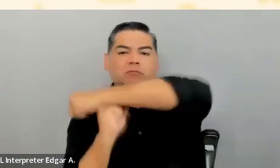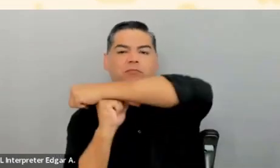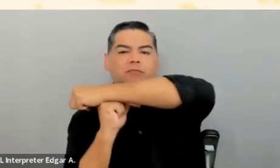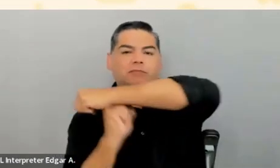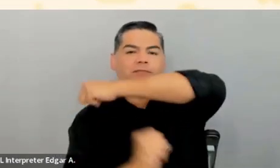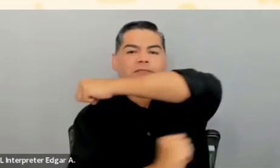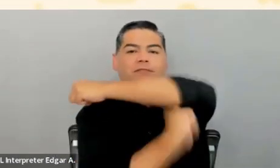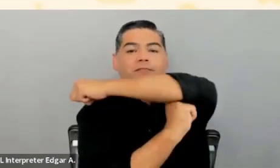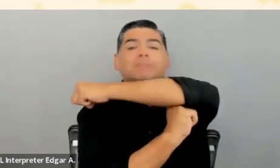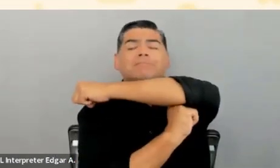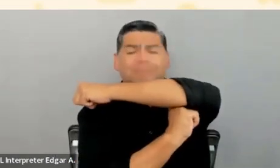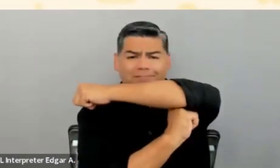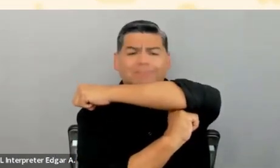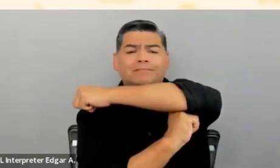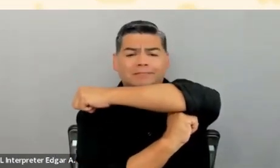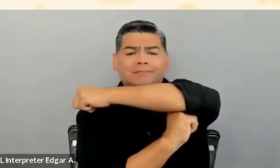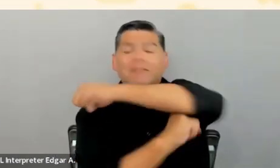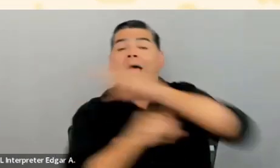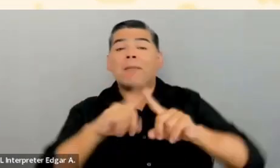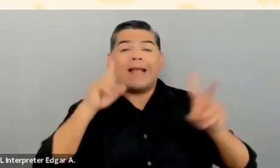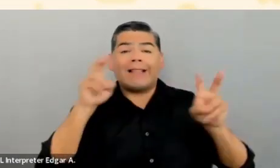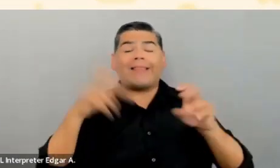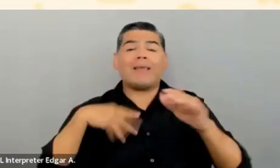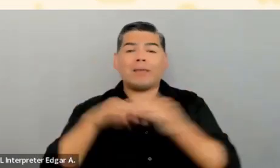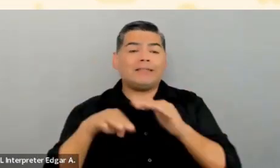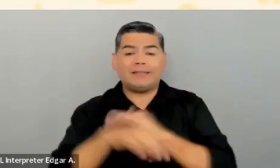But theme accessibility is not actually comprehensive.